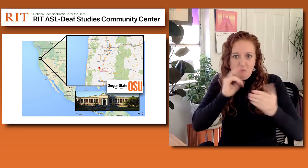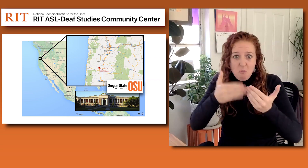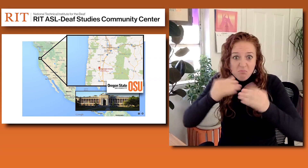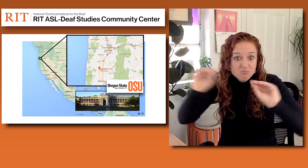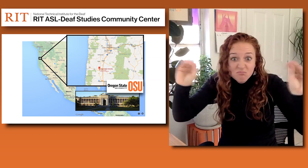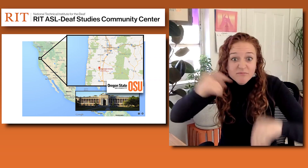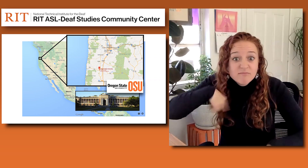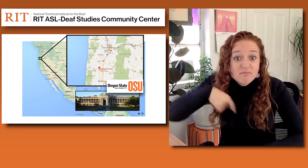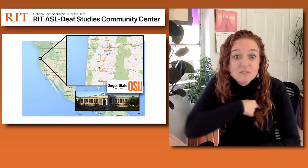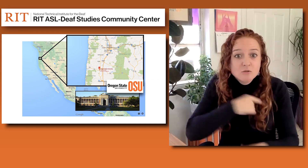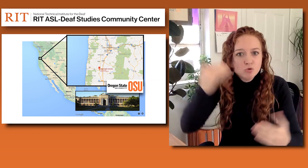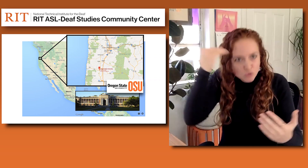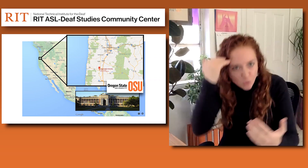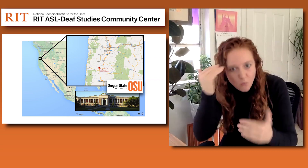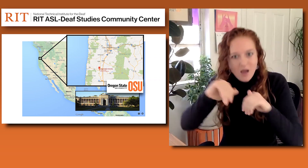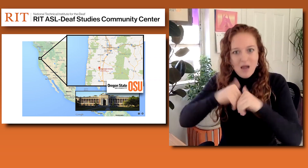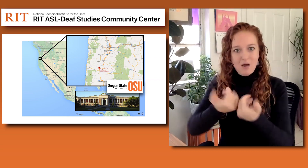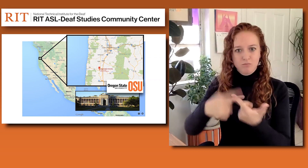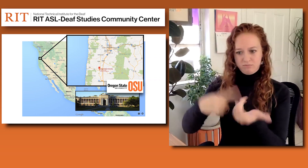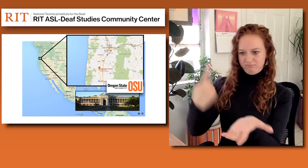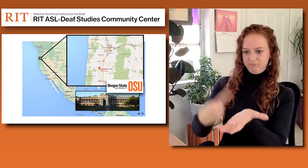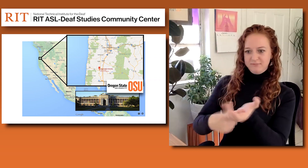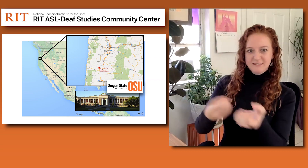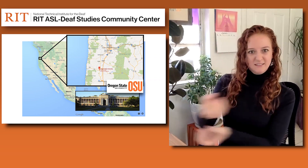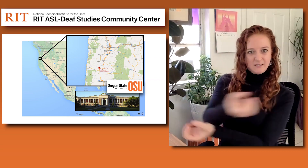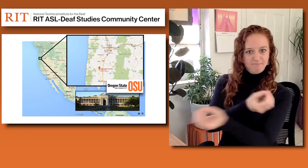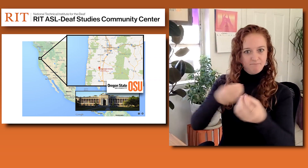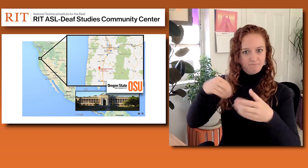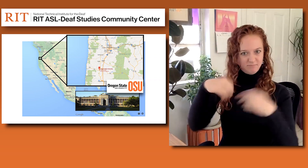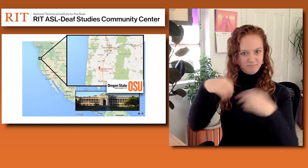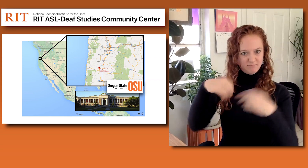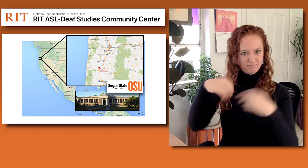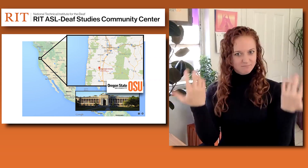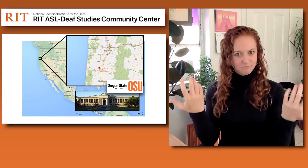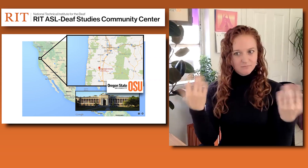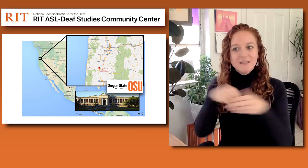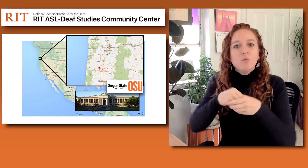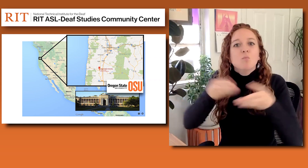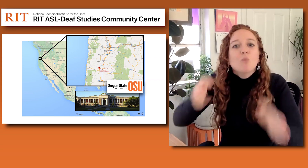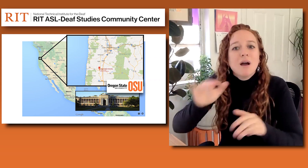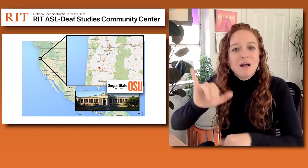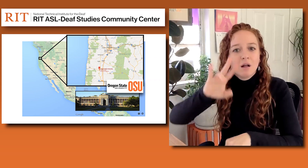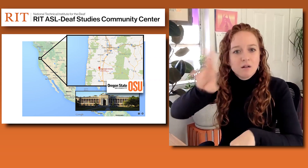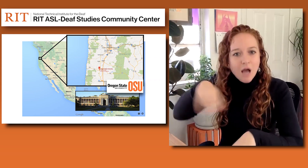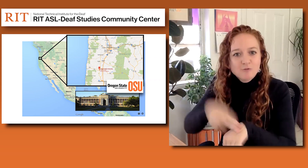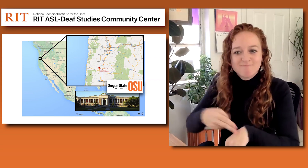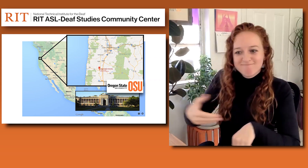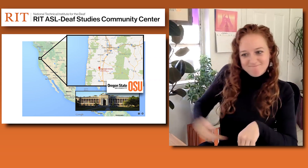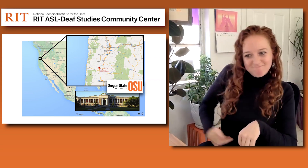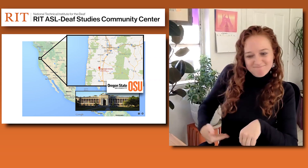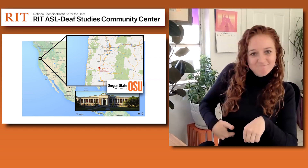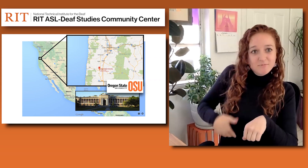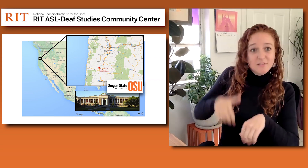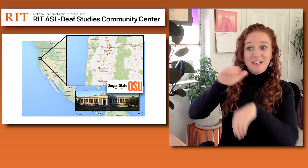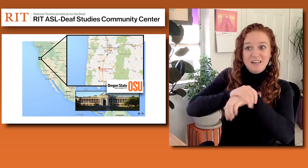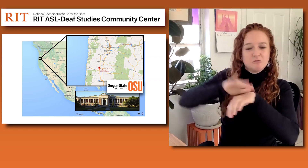I am still a student. I can't know everything. We all need to learn how to talk about ASL...